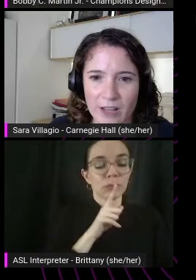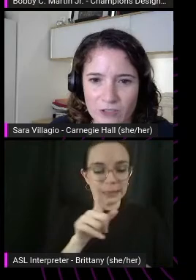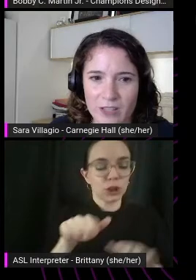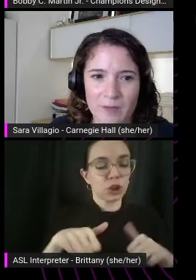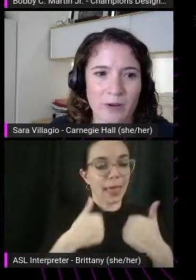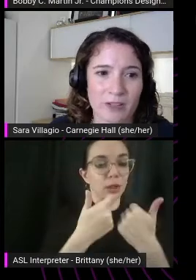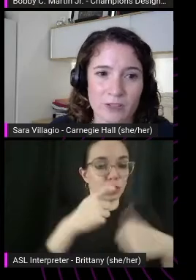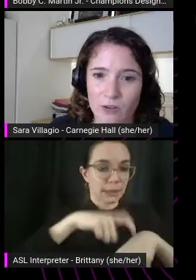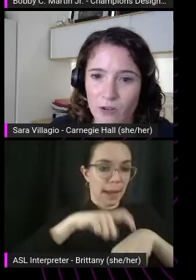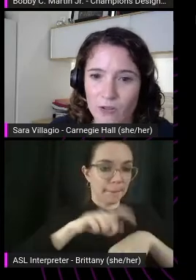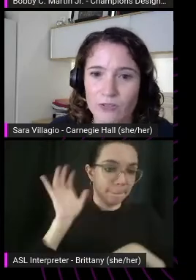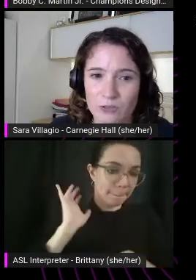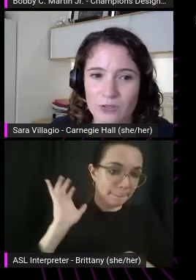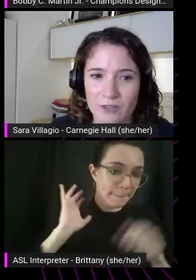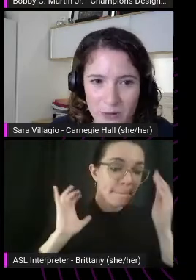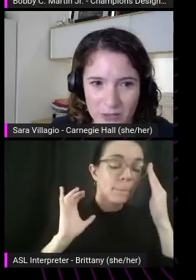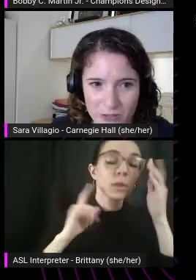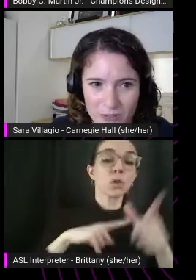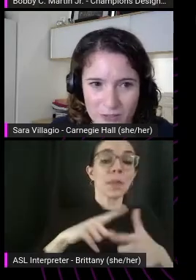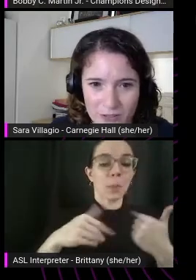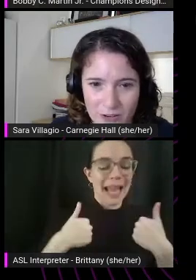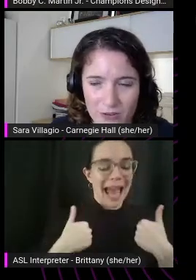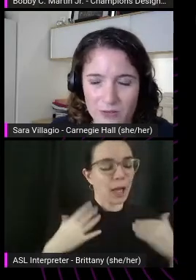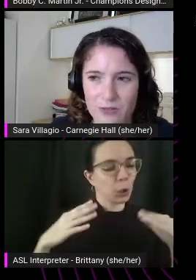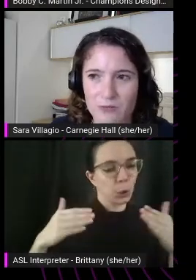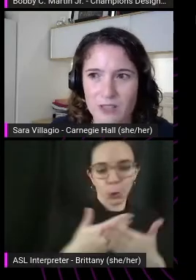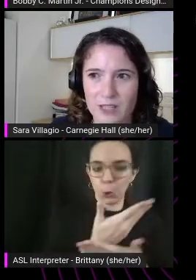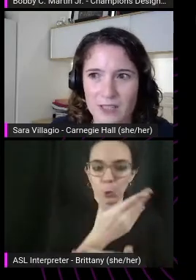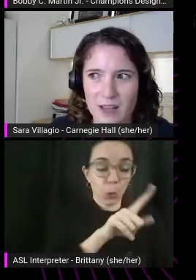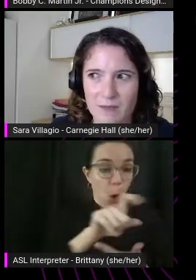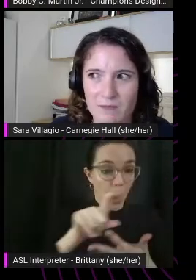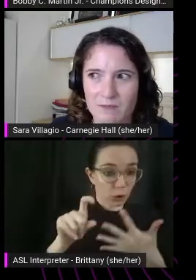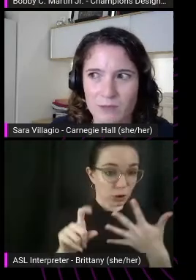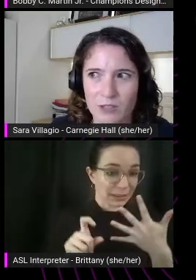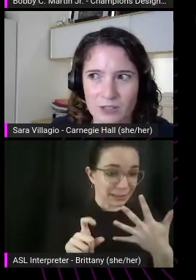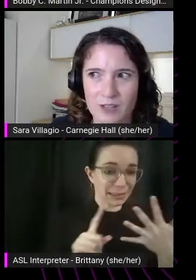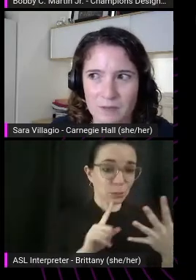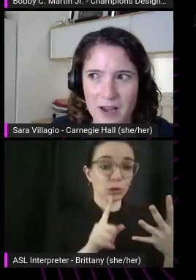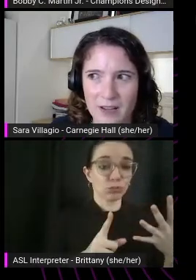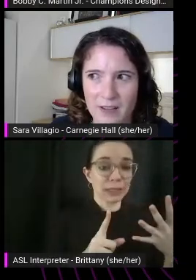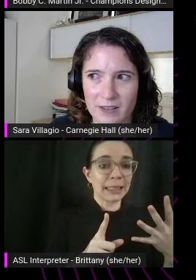So naturally that brought us to a whole new set of questions. You know, it was really time we took a step back